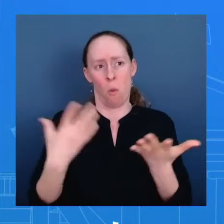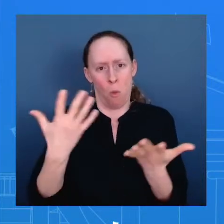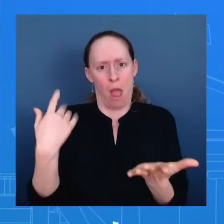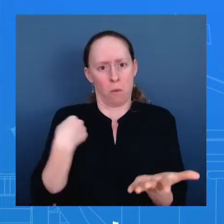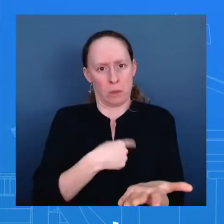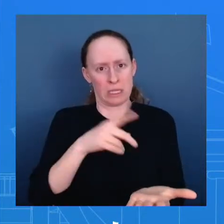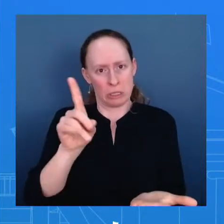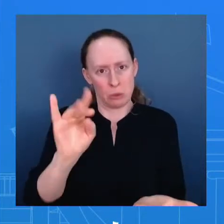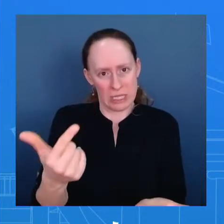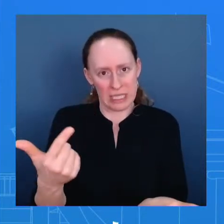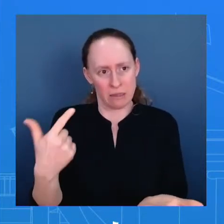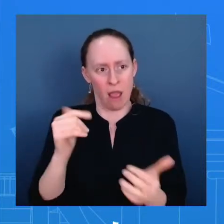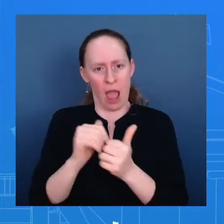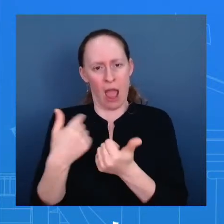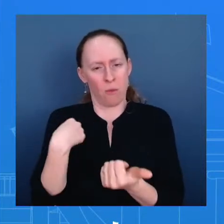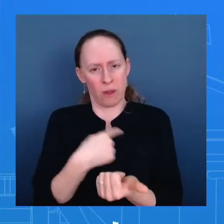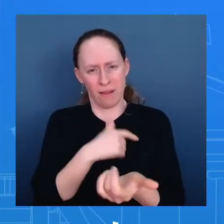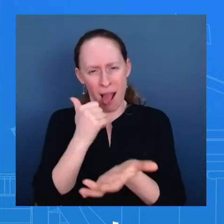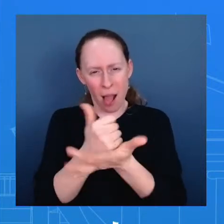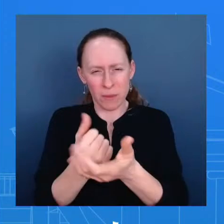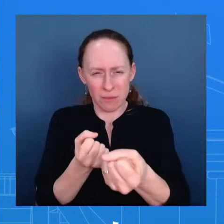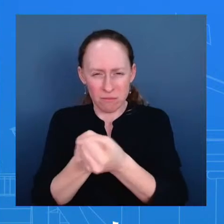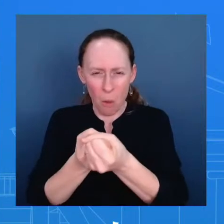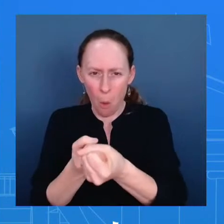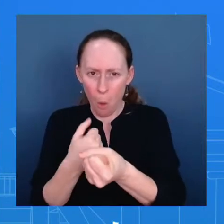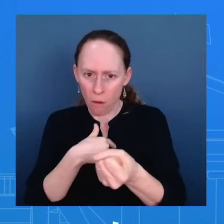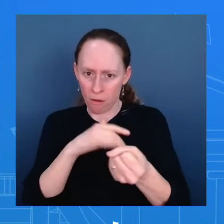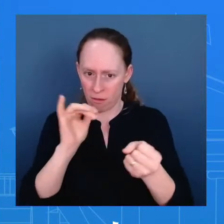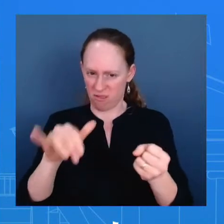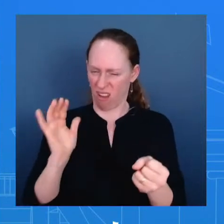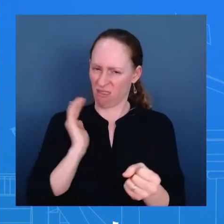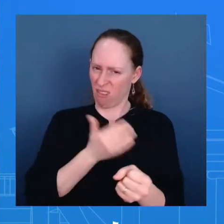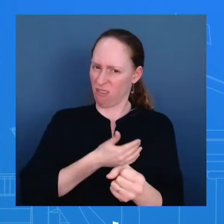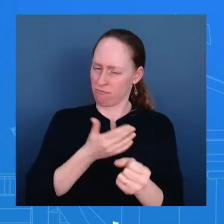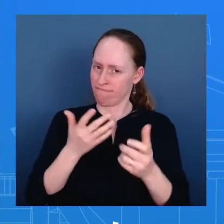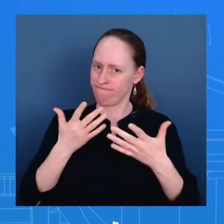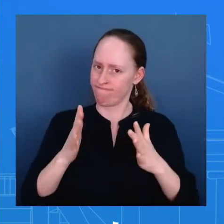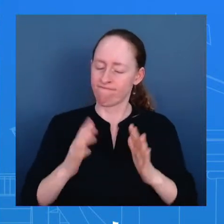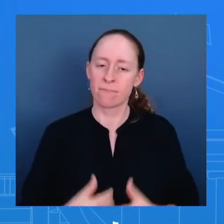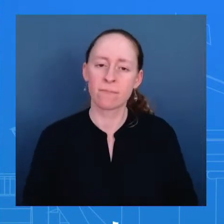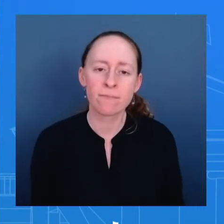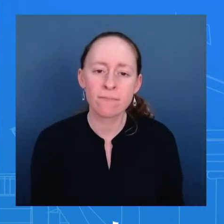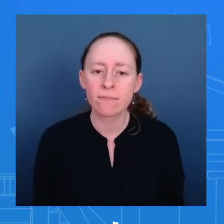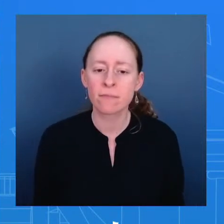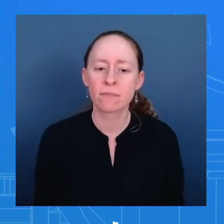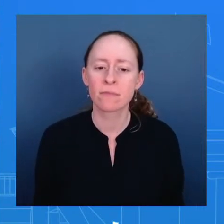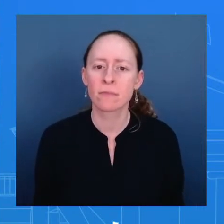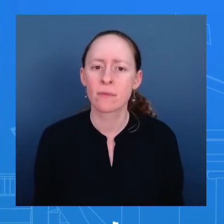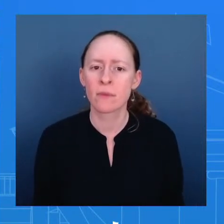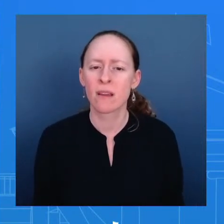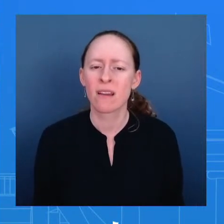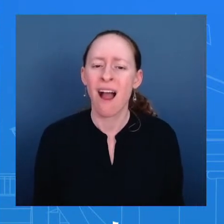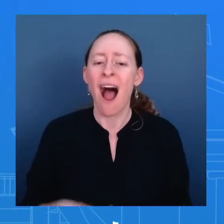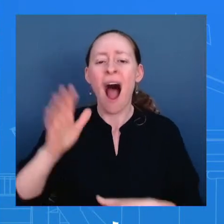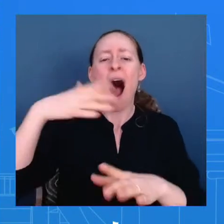And that's what we've been doing. The Press: I understand that you can't speak to the Prime Minister's motivations. What I asked you, as the spokesperson for the President --